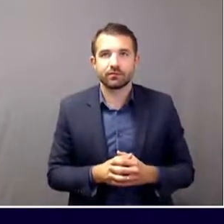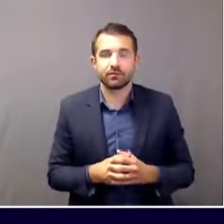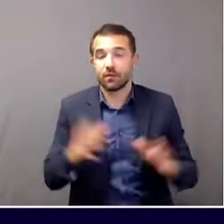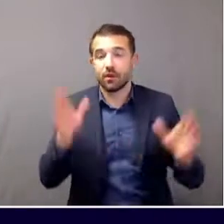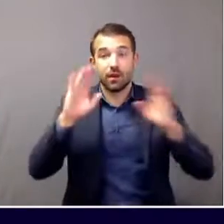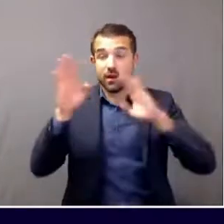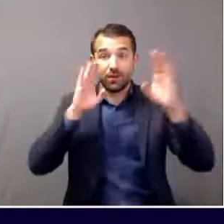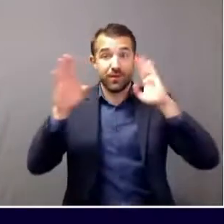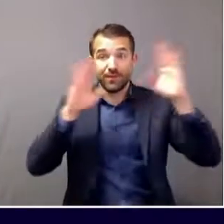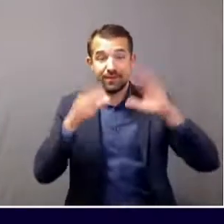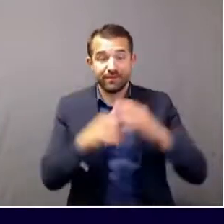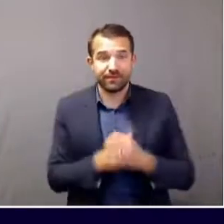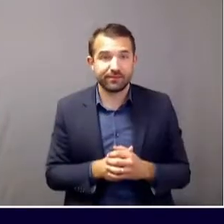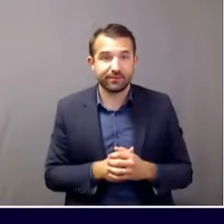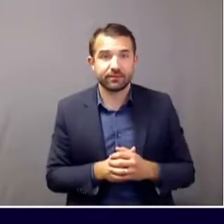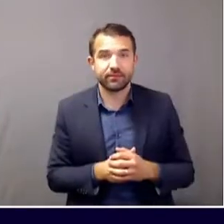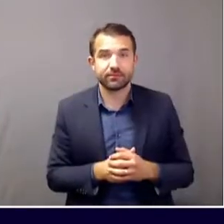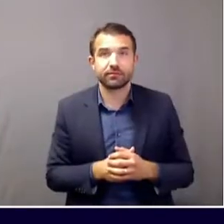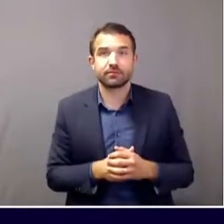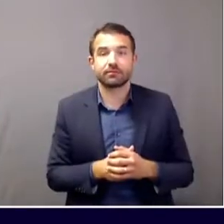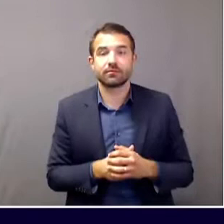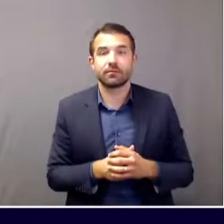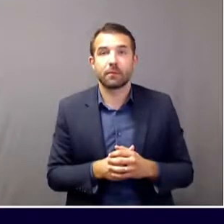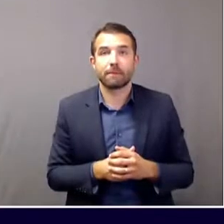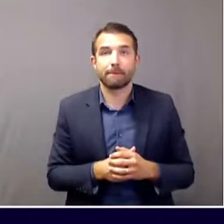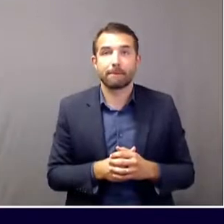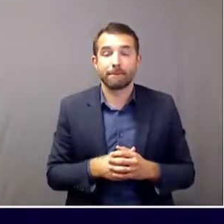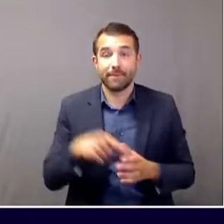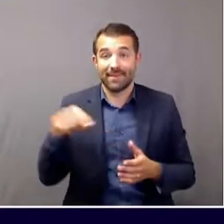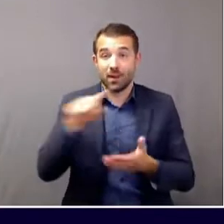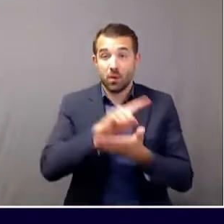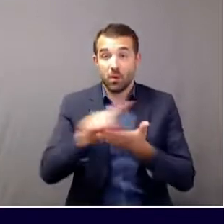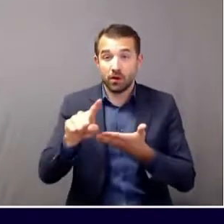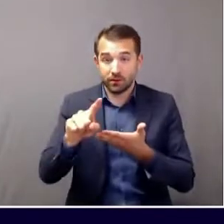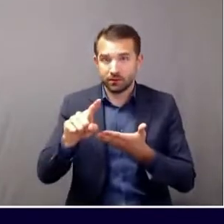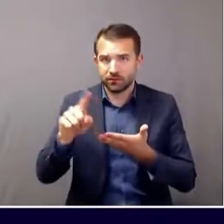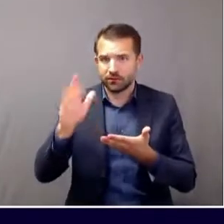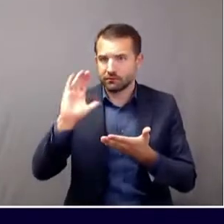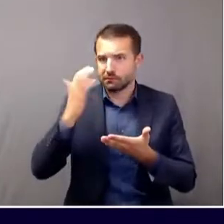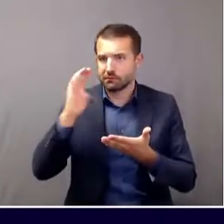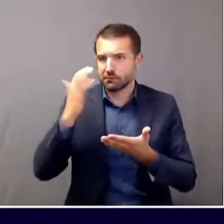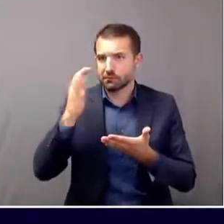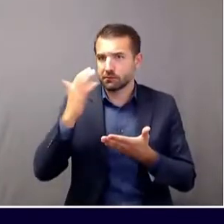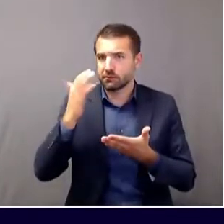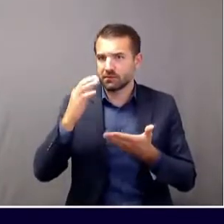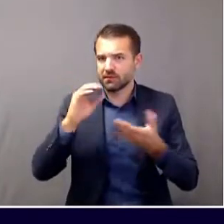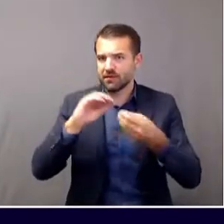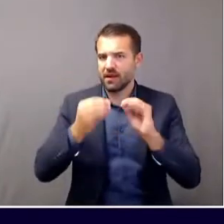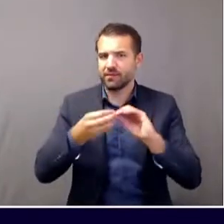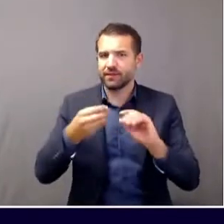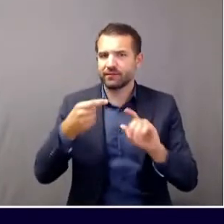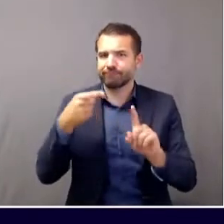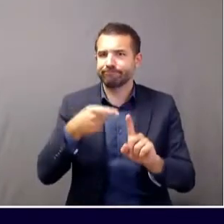this week it seems like there